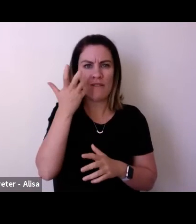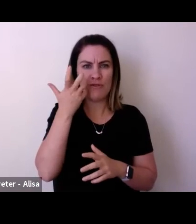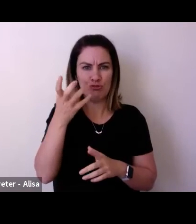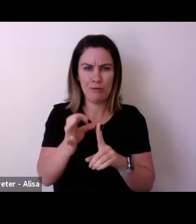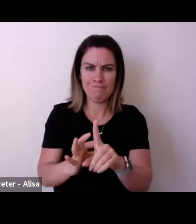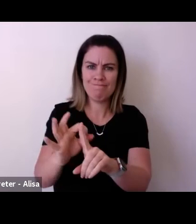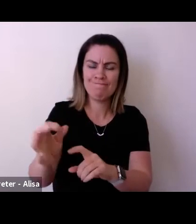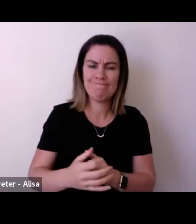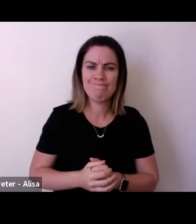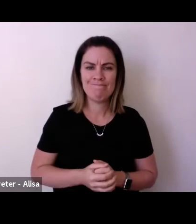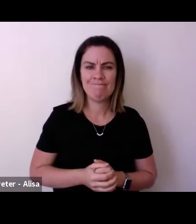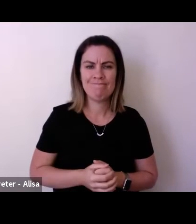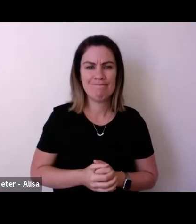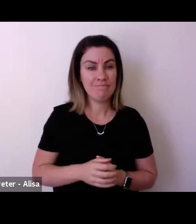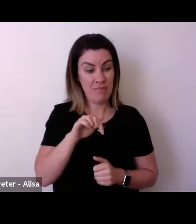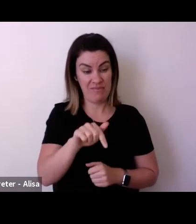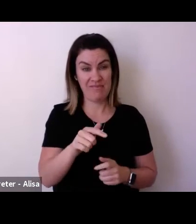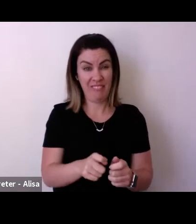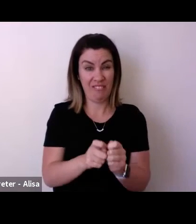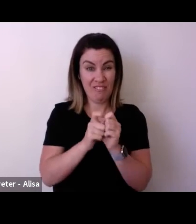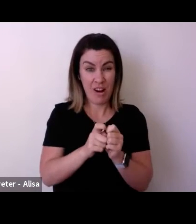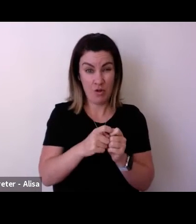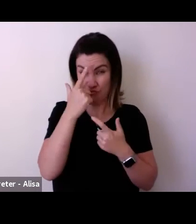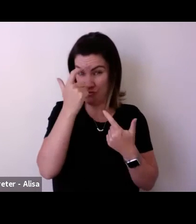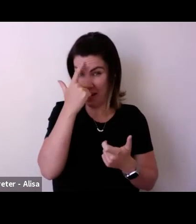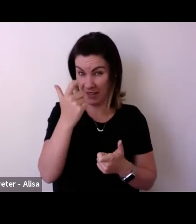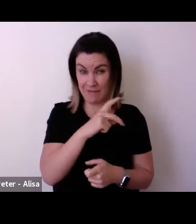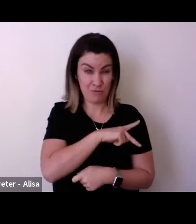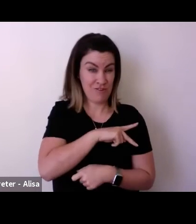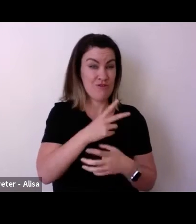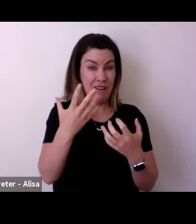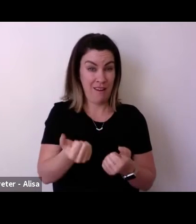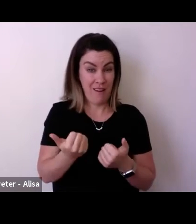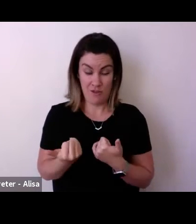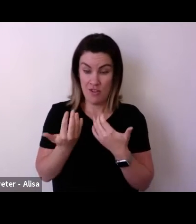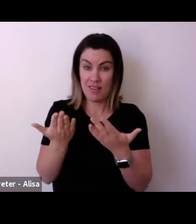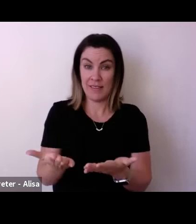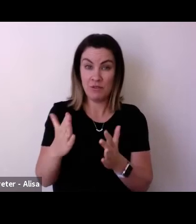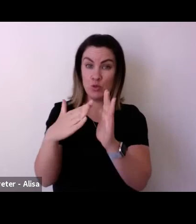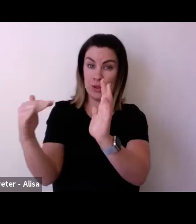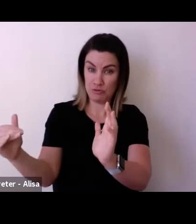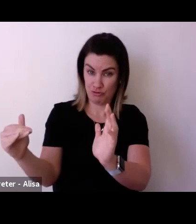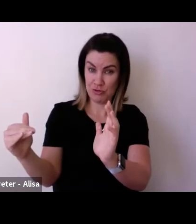the valley creative professionals offer to industry, particularly as businesses work to adapt and respond